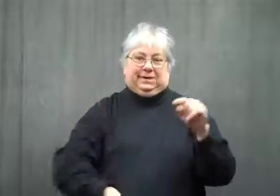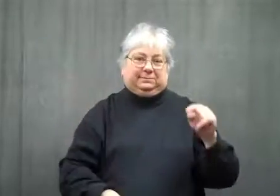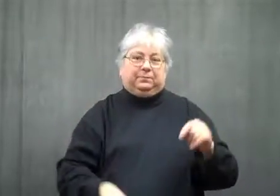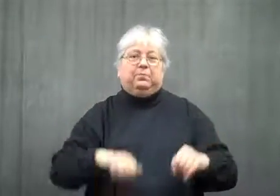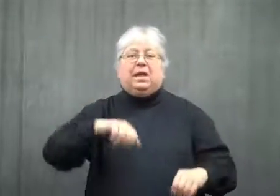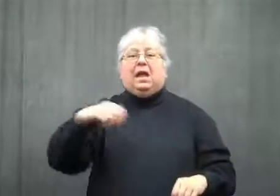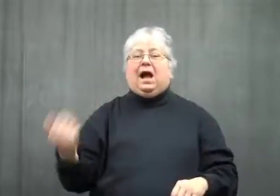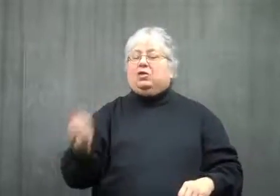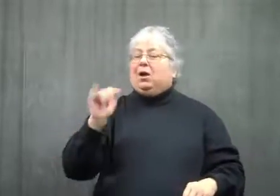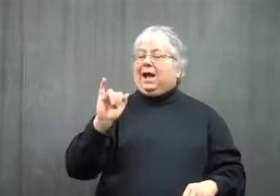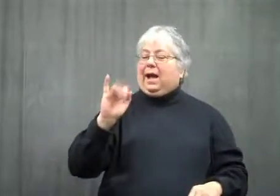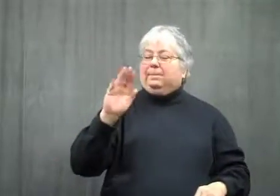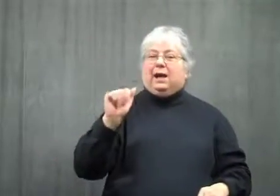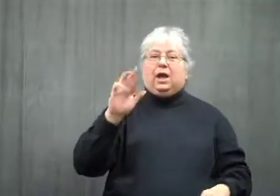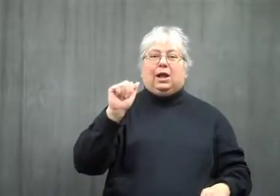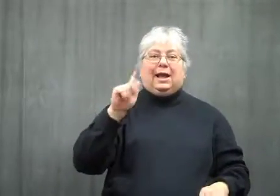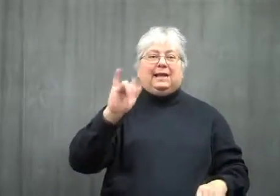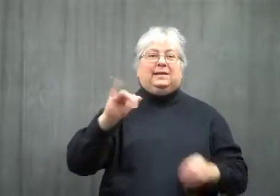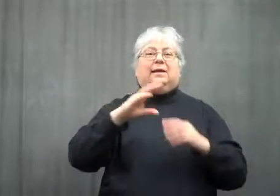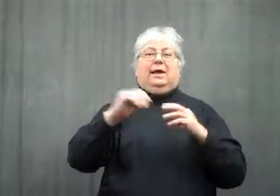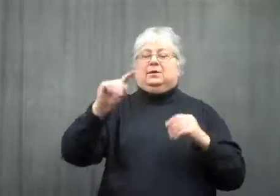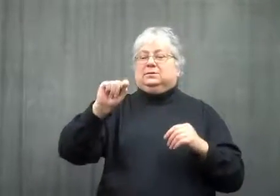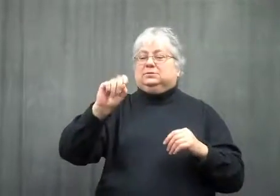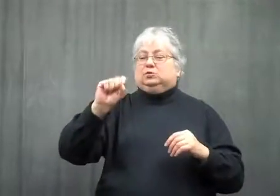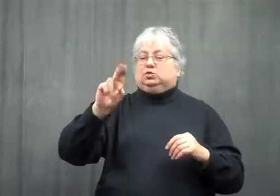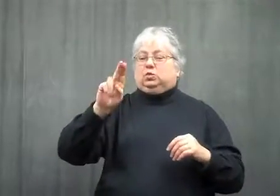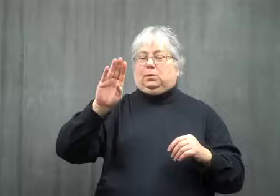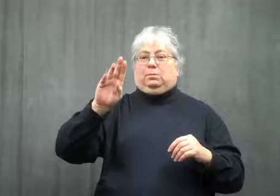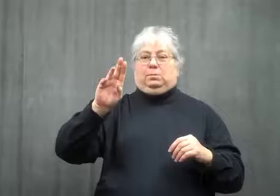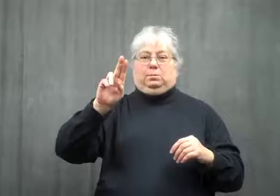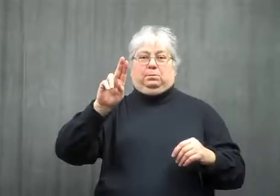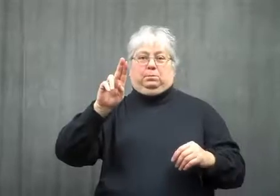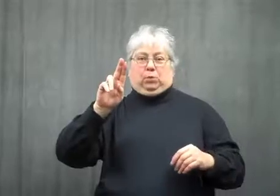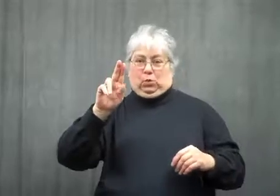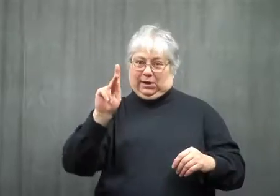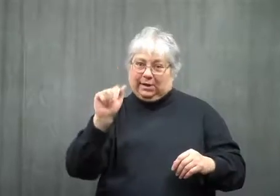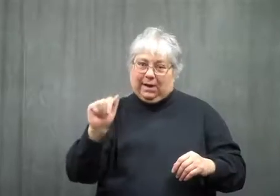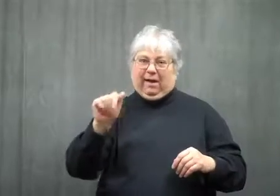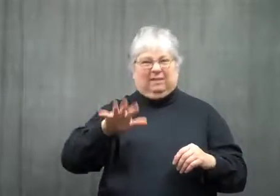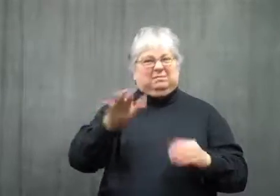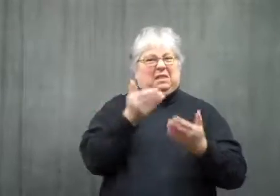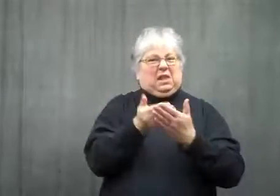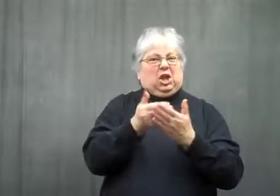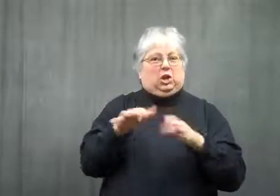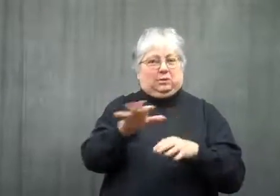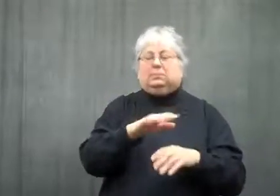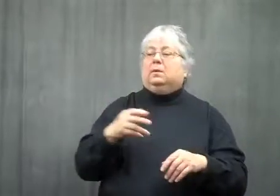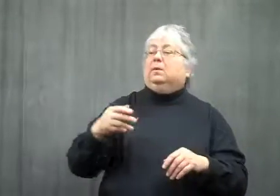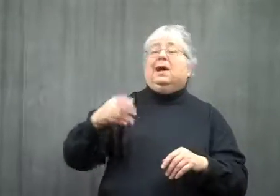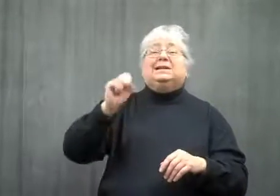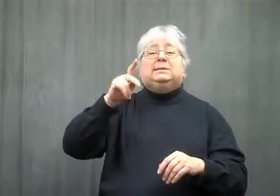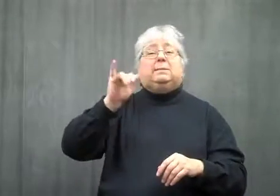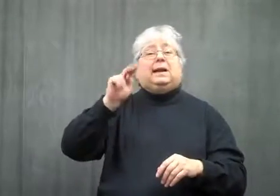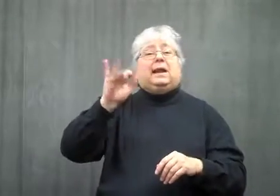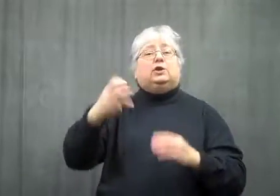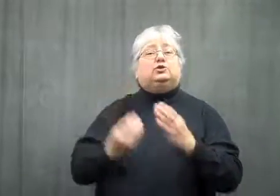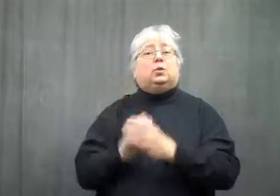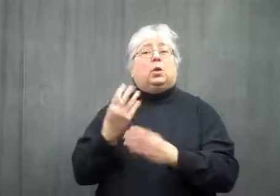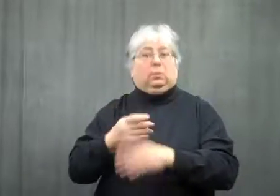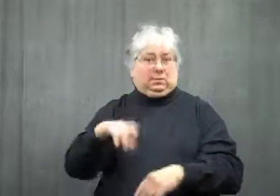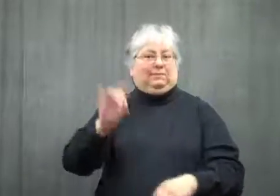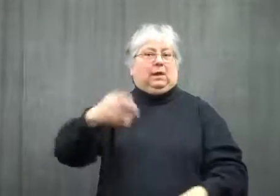In Ibaraki and Tsubuka, near Fukushima, spinach crops had high levels.